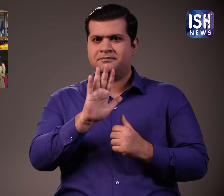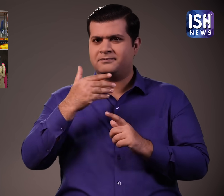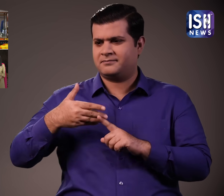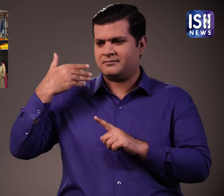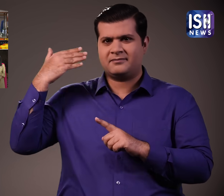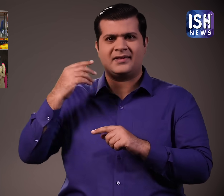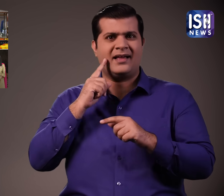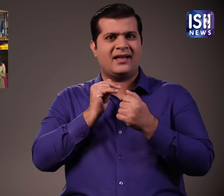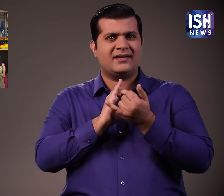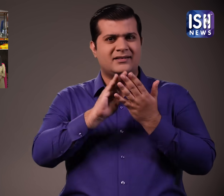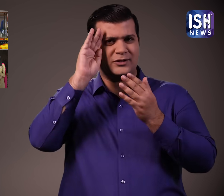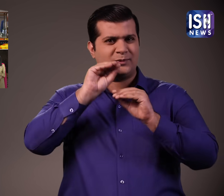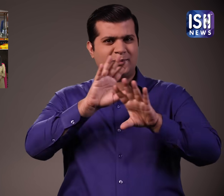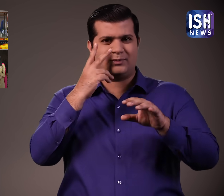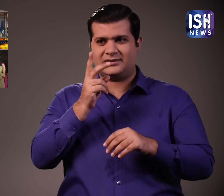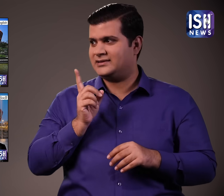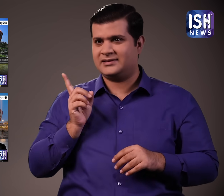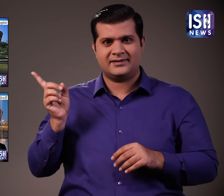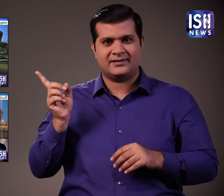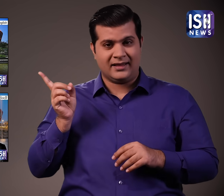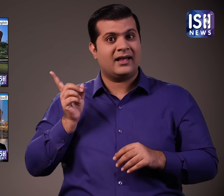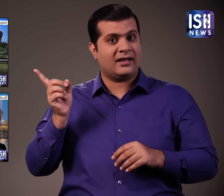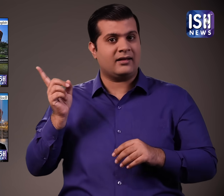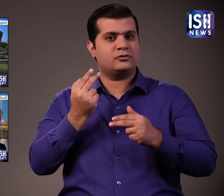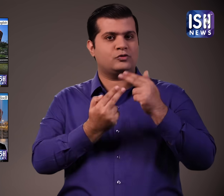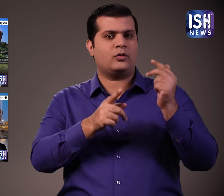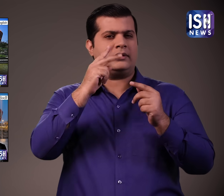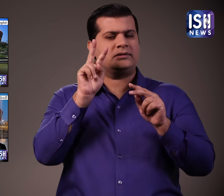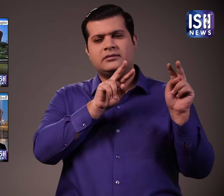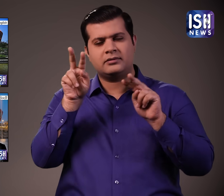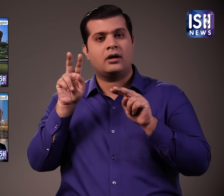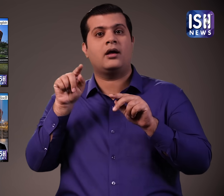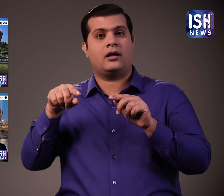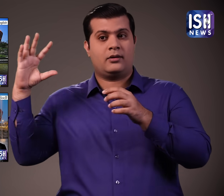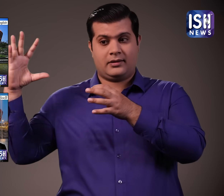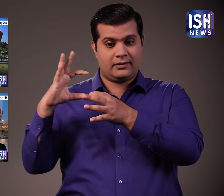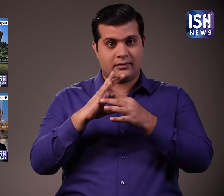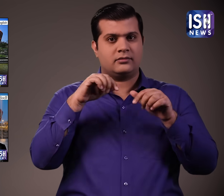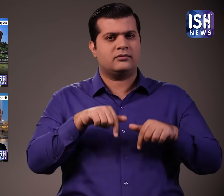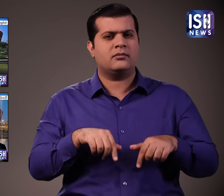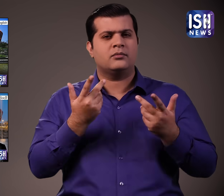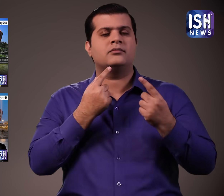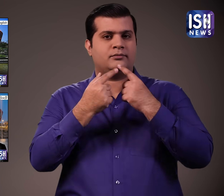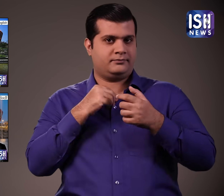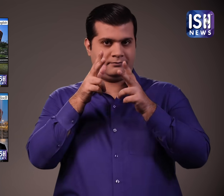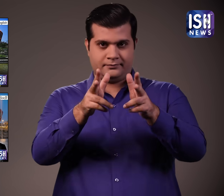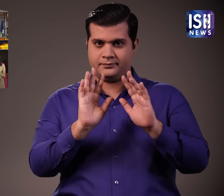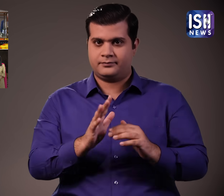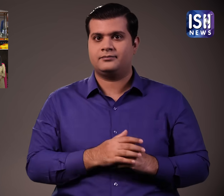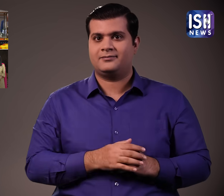ISH News had released videos about the G20 Summit. You can watch them on this link. Here is more information about it.